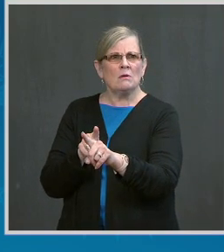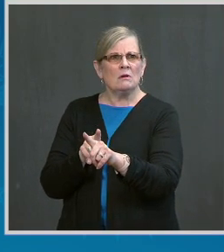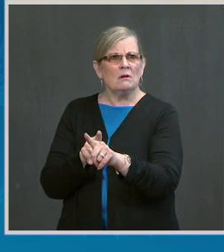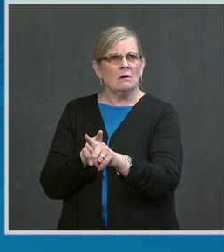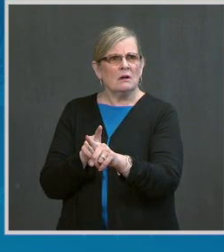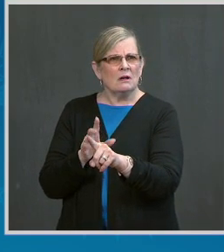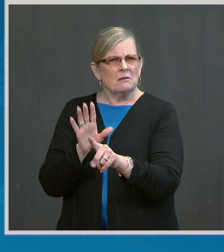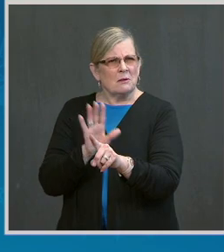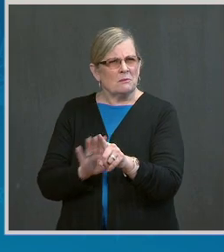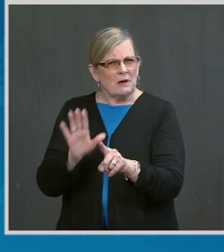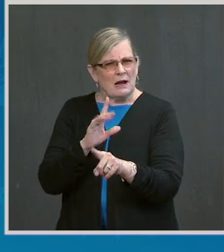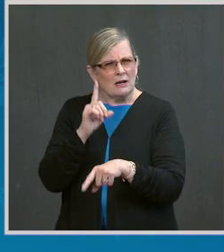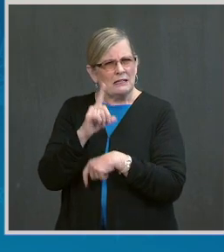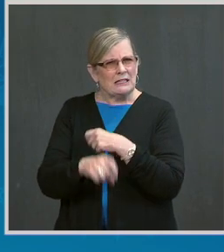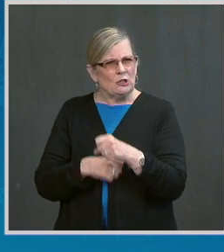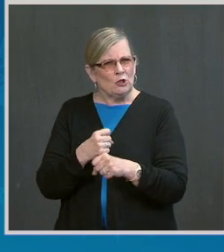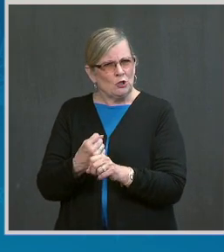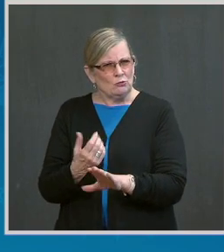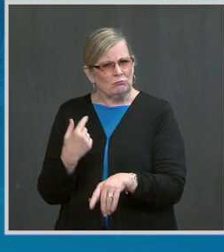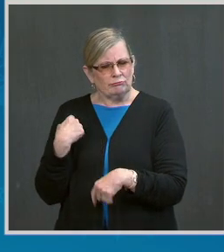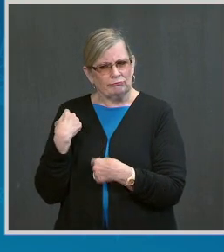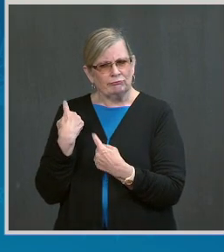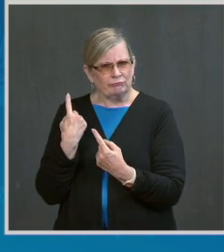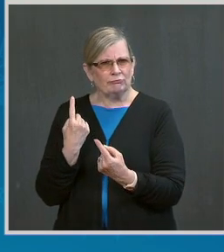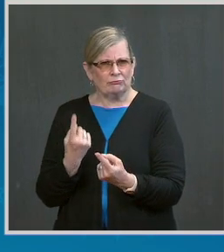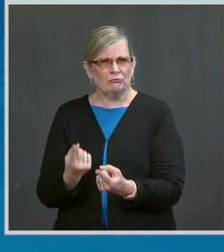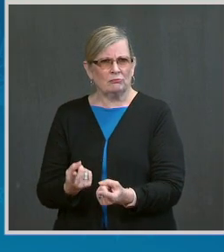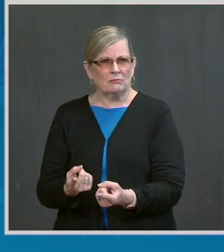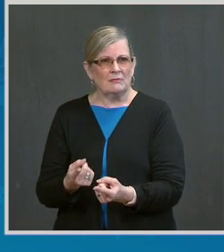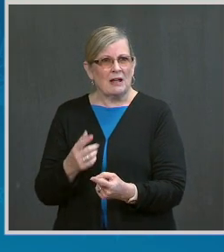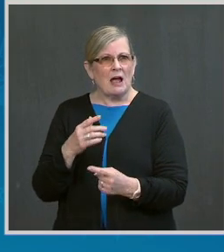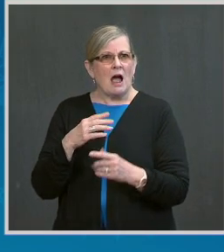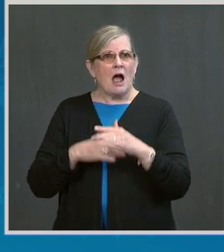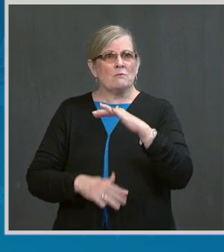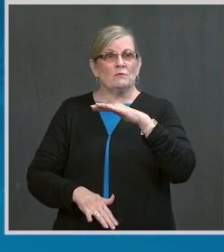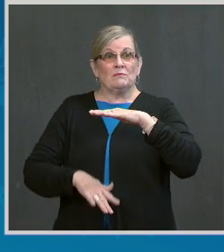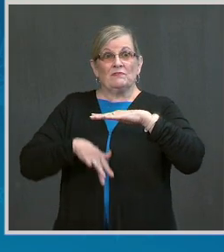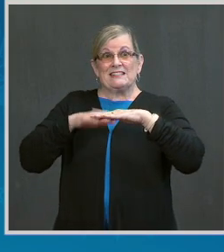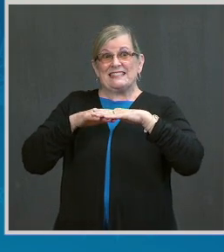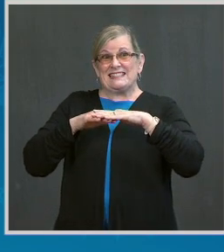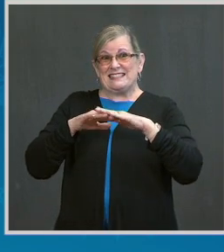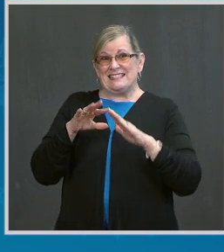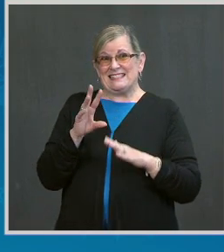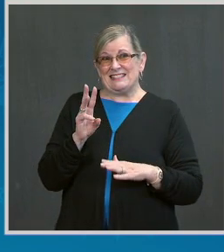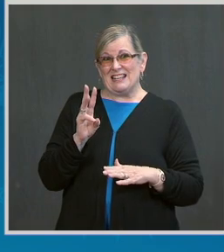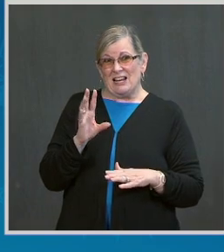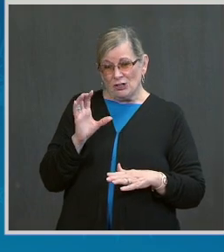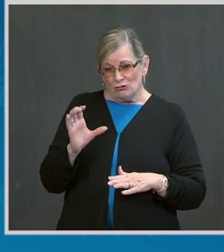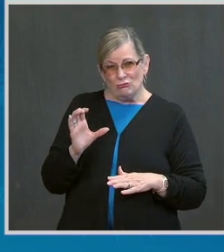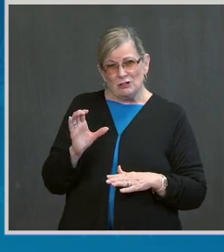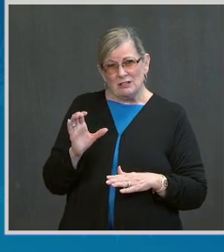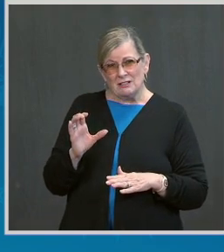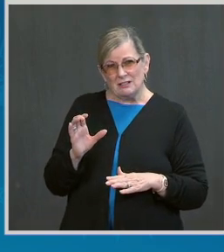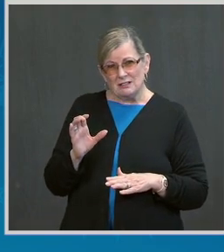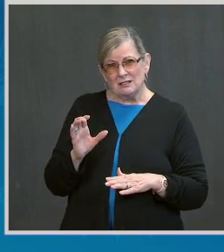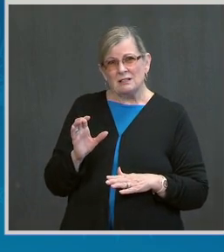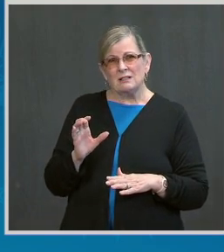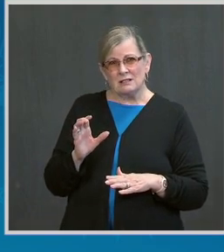we are now up to more than 6,600 and nearly two in three were reported by women.